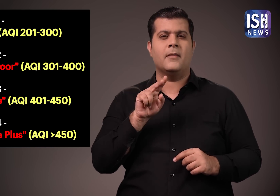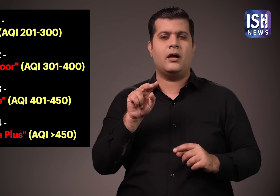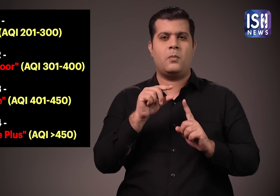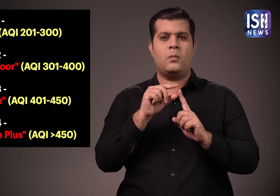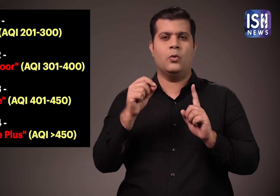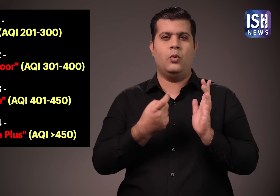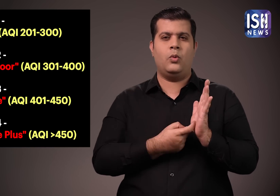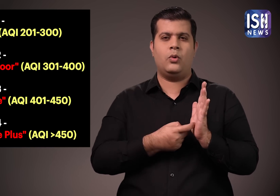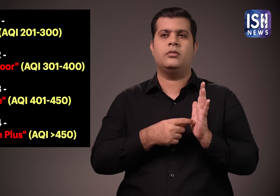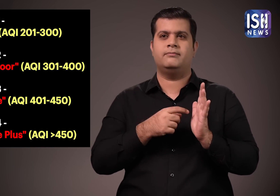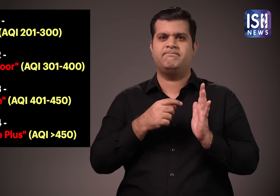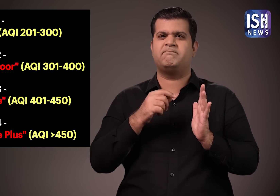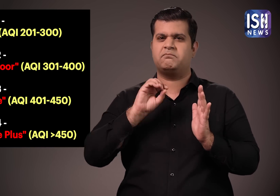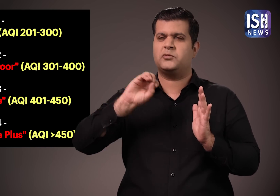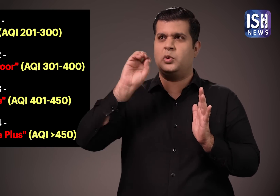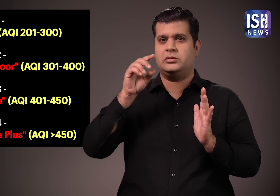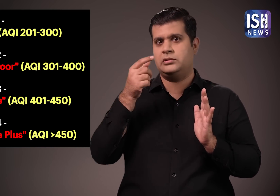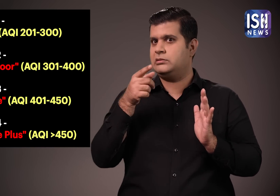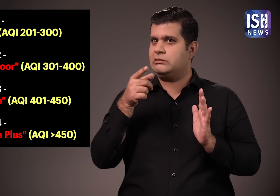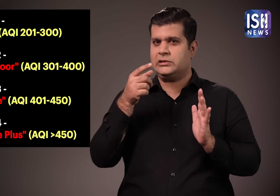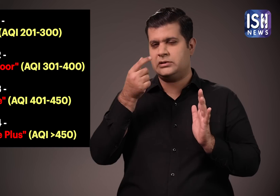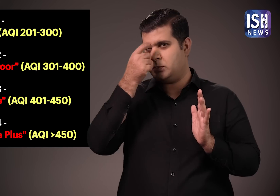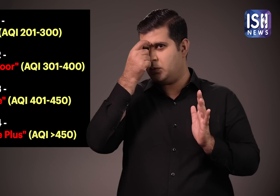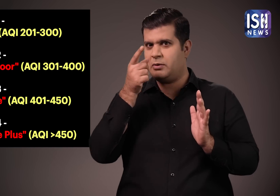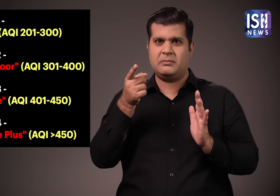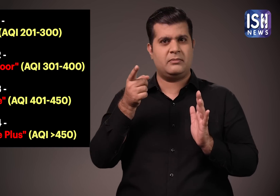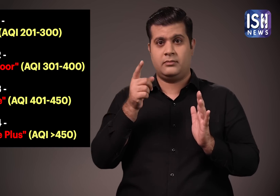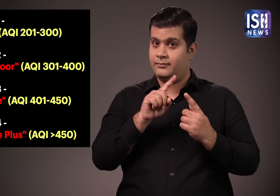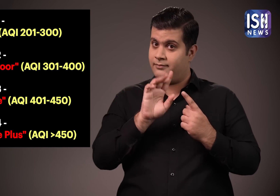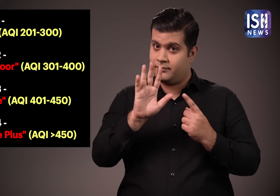This means the air quality is poor.